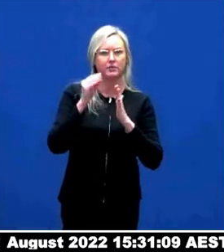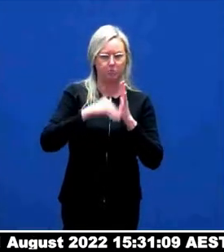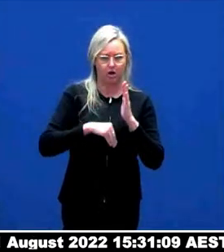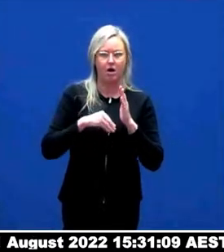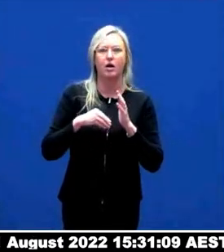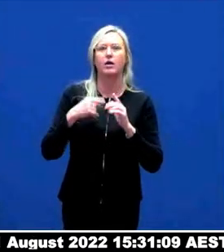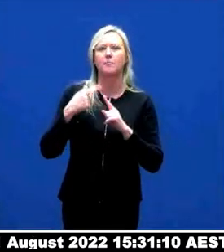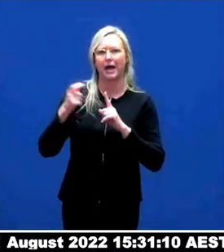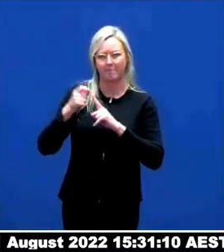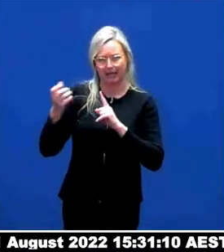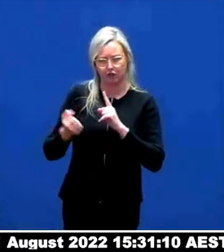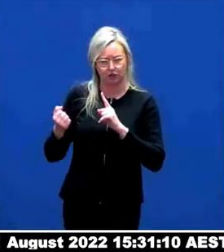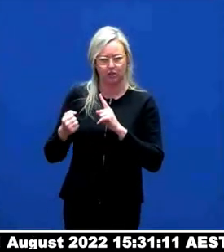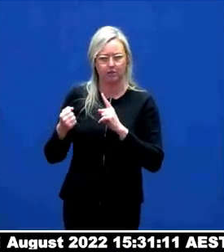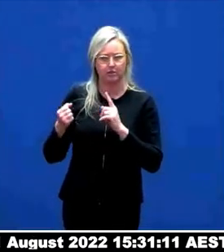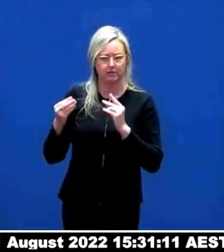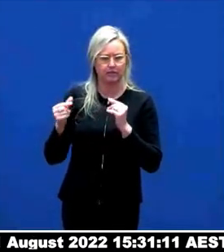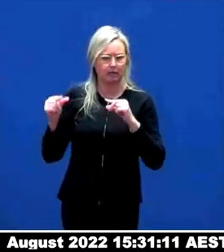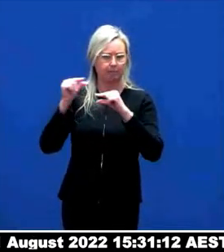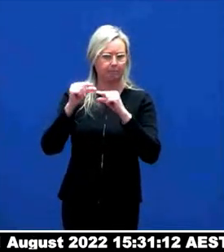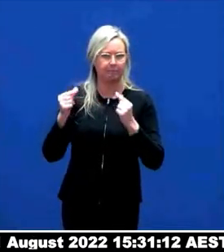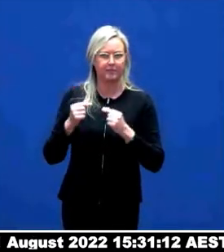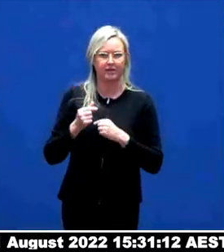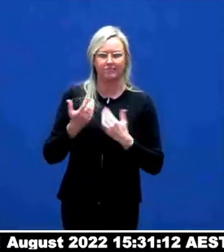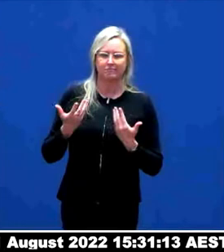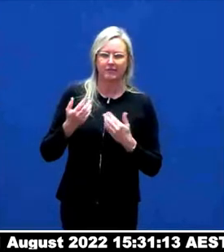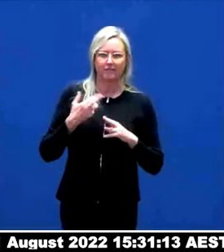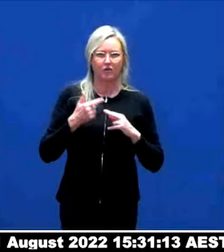NDIS component. It - look, I don't like dealing with the system.